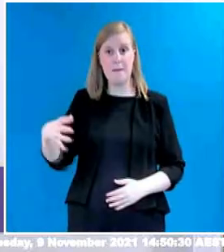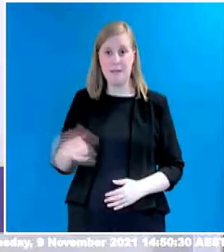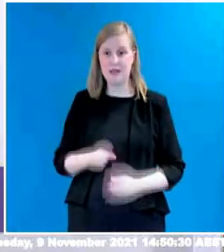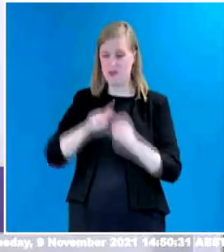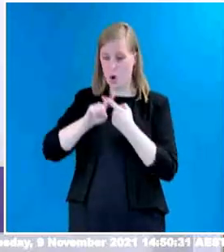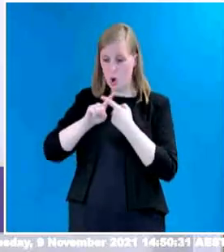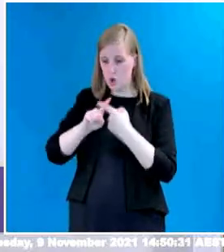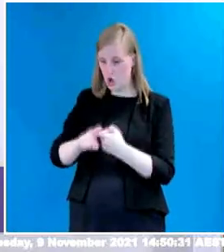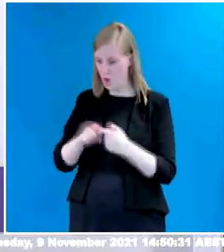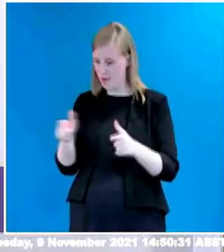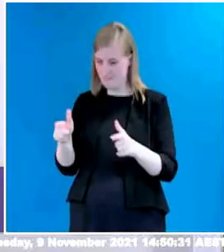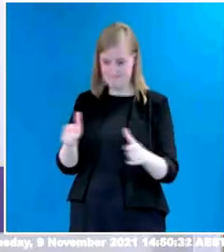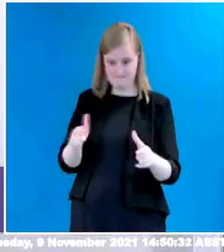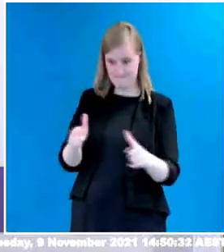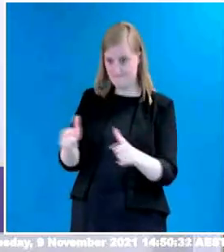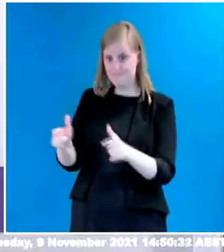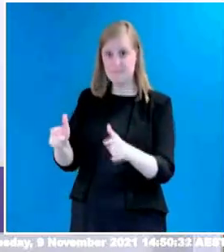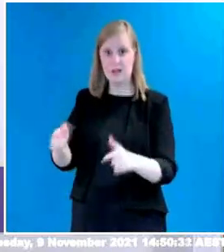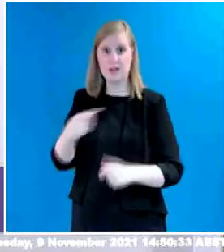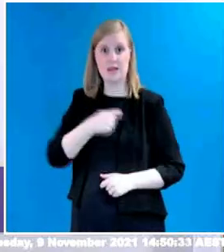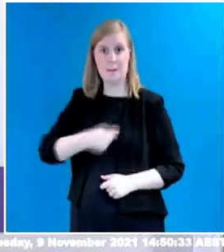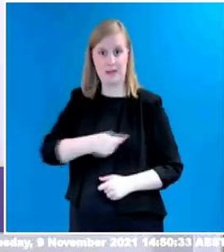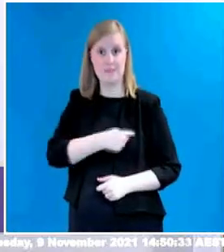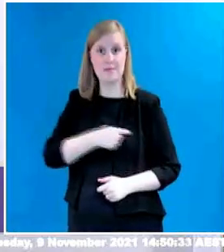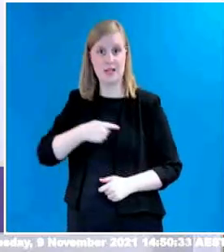commitment that means you can't go backwards.